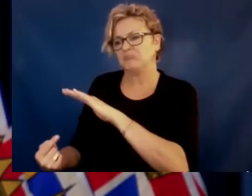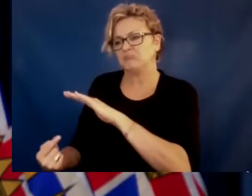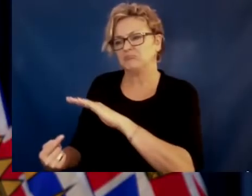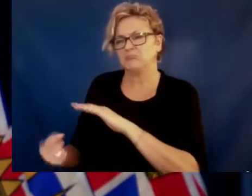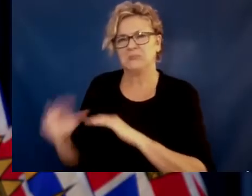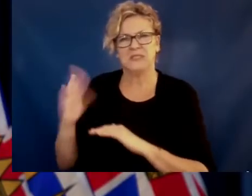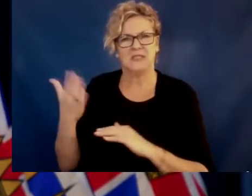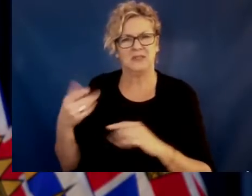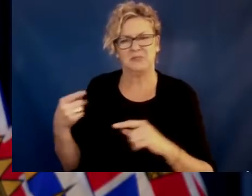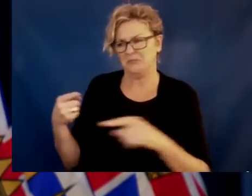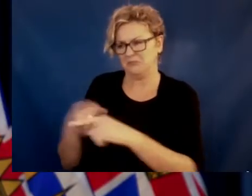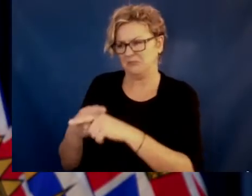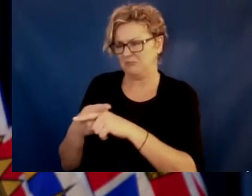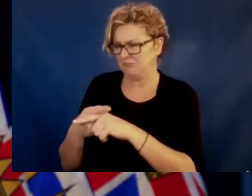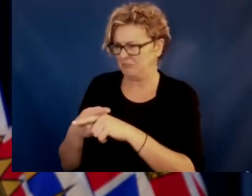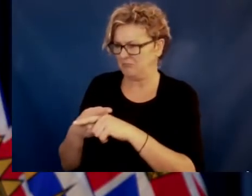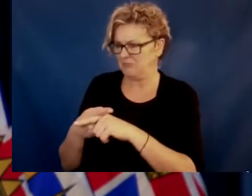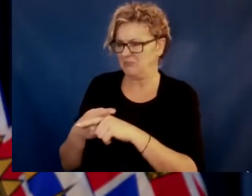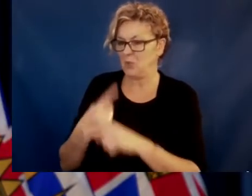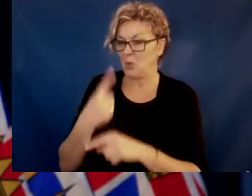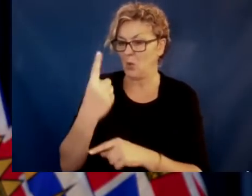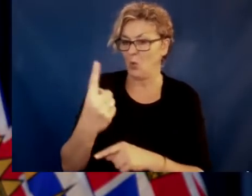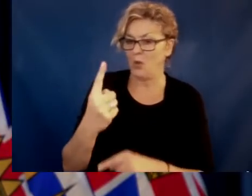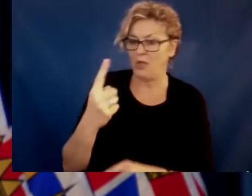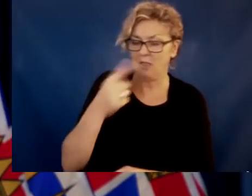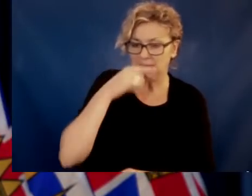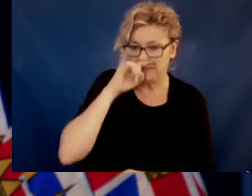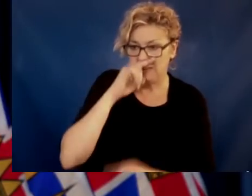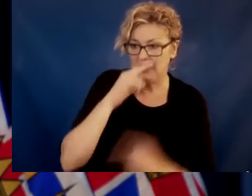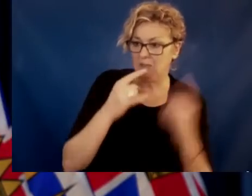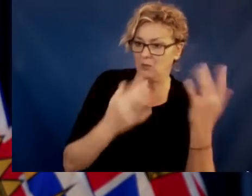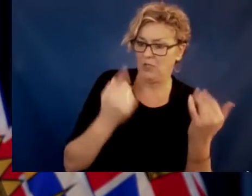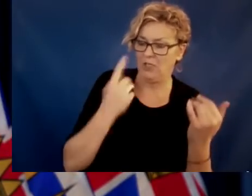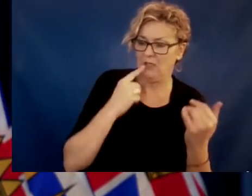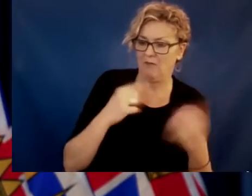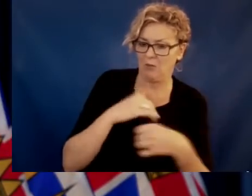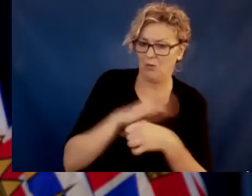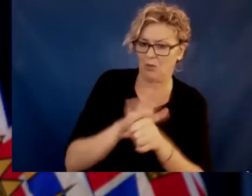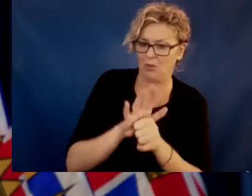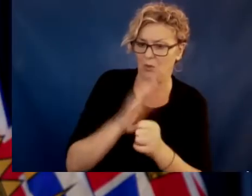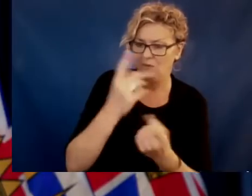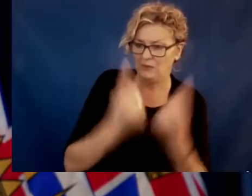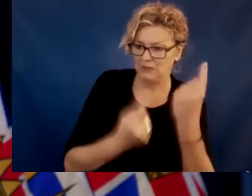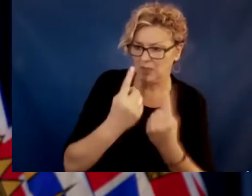come and go as they please. Is that something that is flat-out just a mistake or